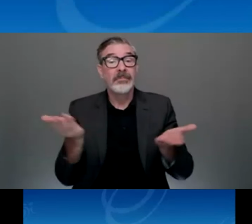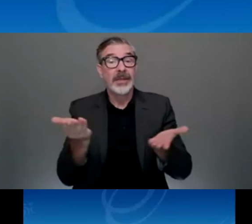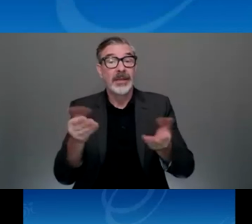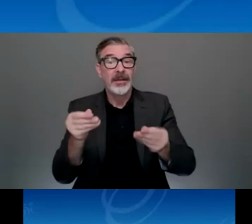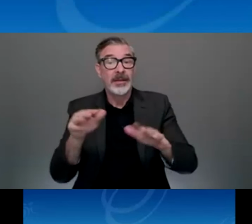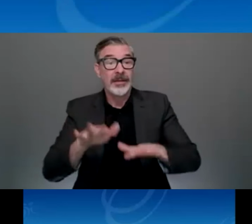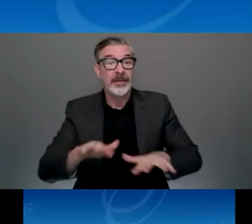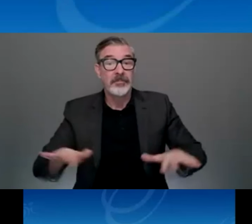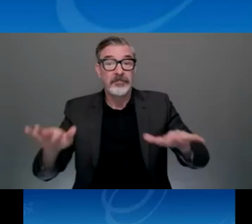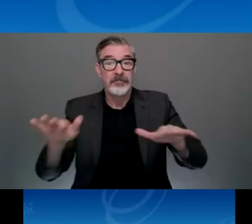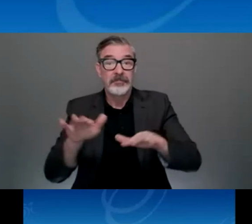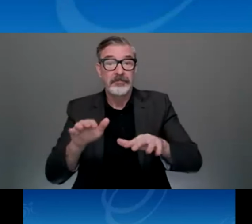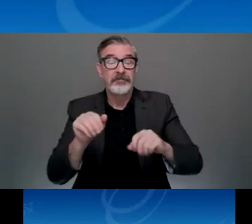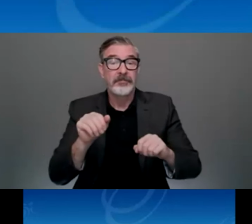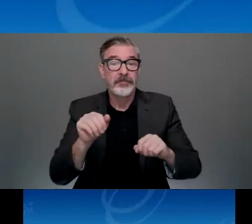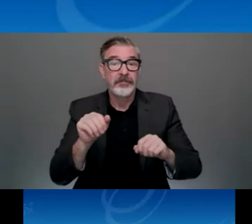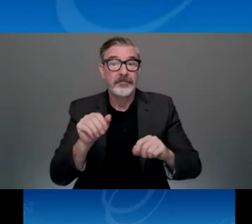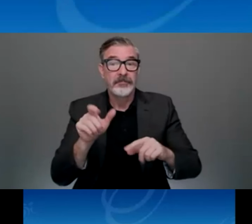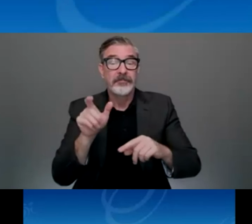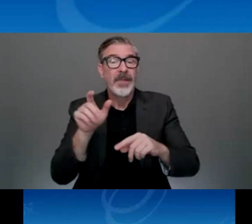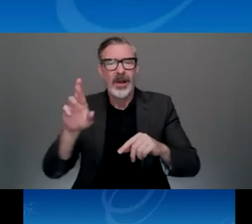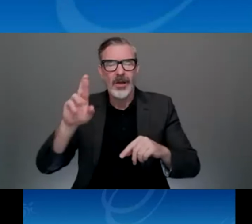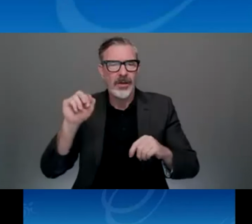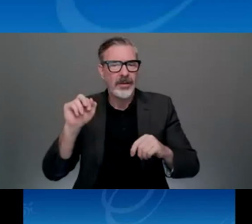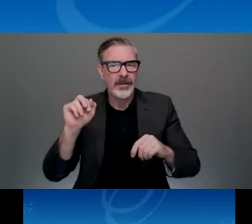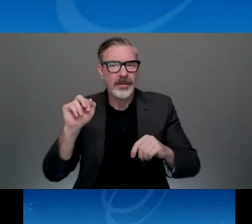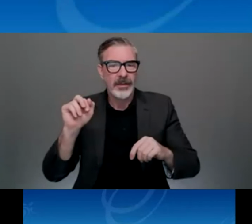because I couldn't get the Rick Hansen Foundation background.